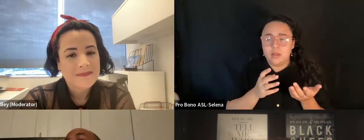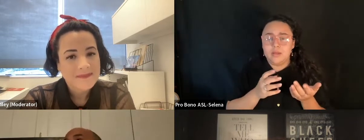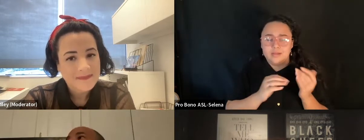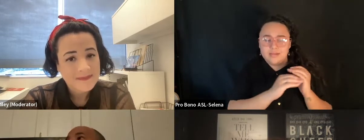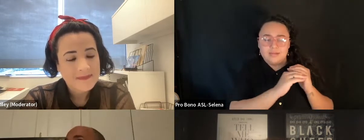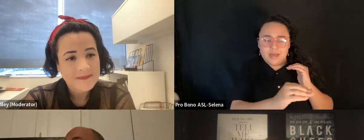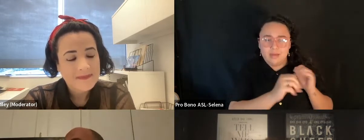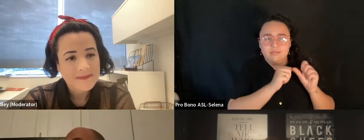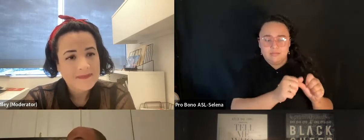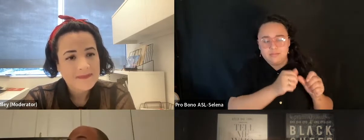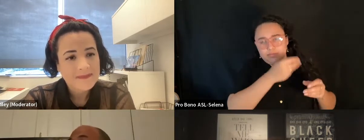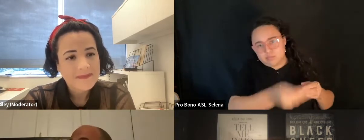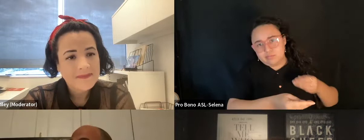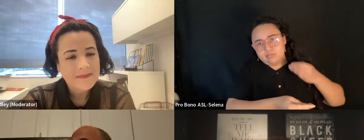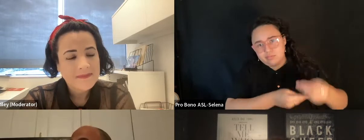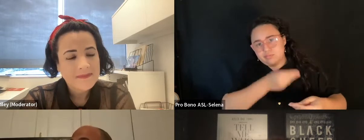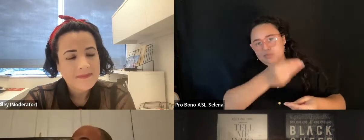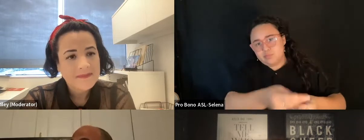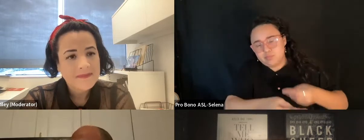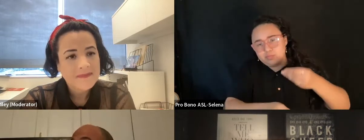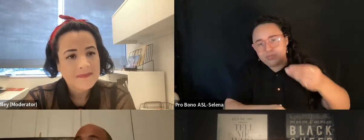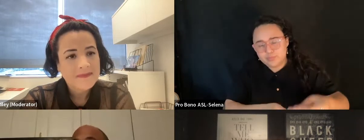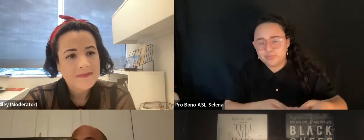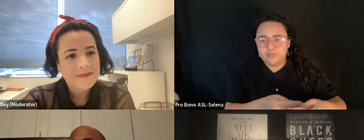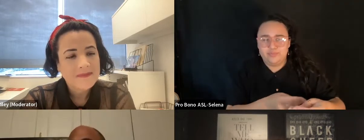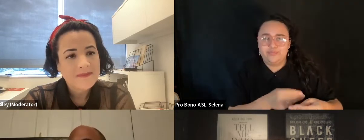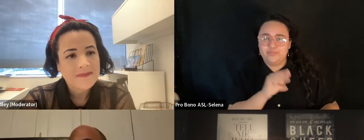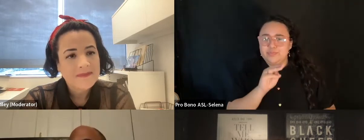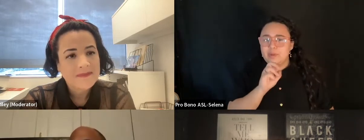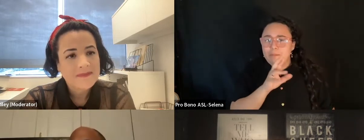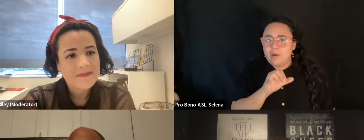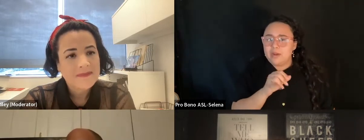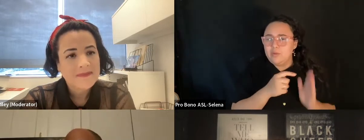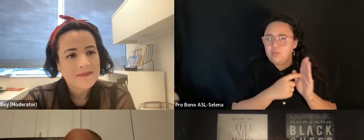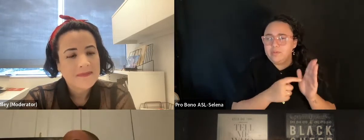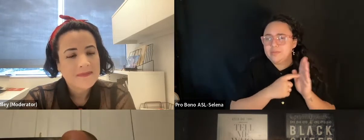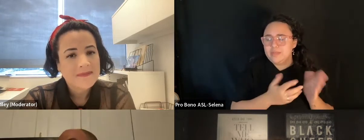in an institution. But big question everyone is asking how it adapts to the modern world, you know?